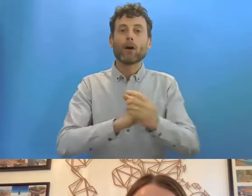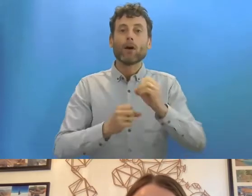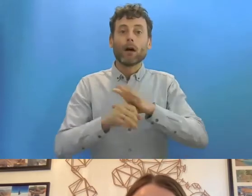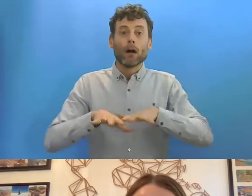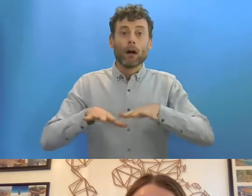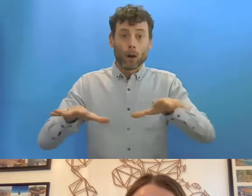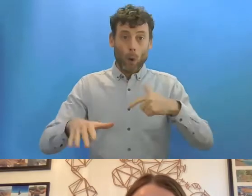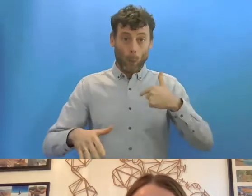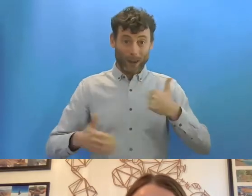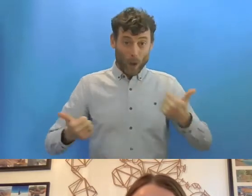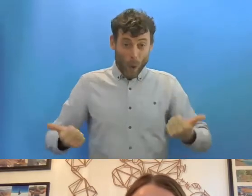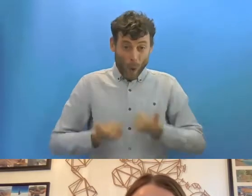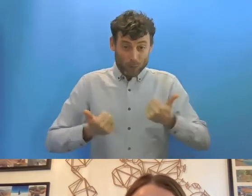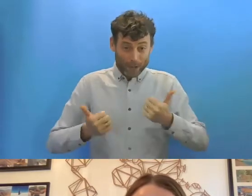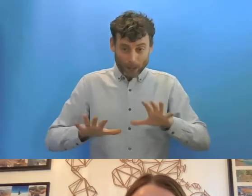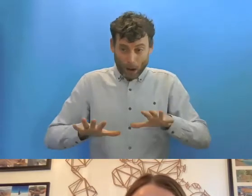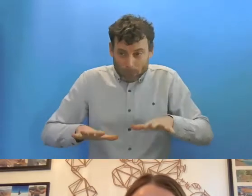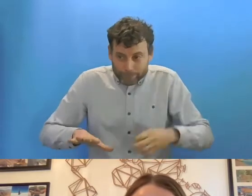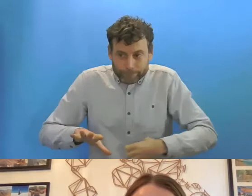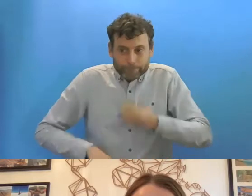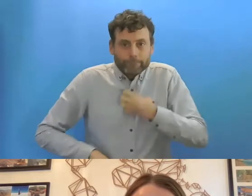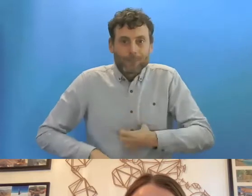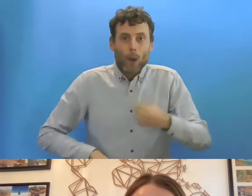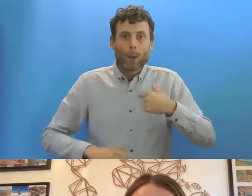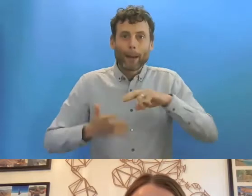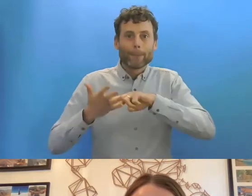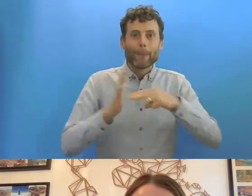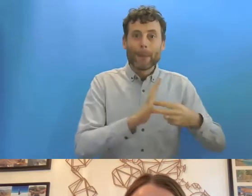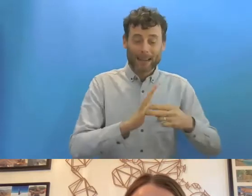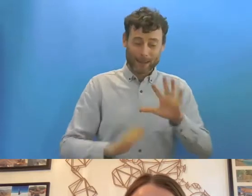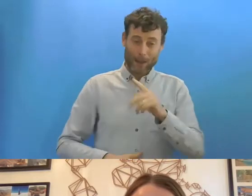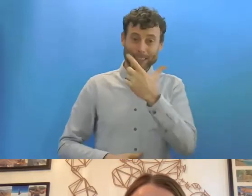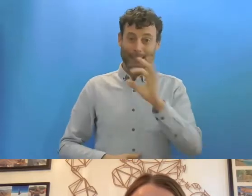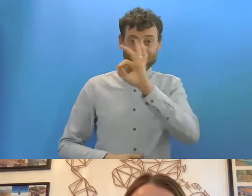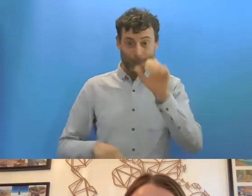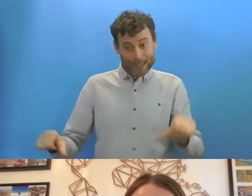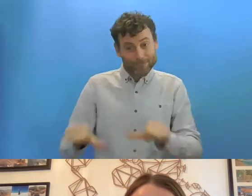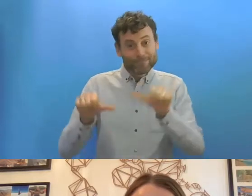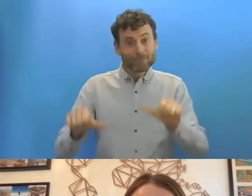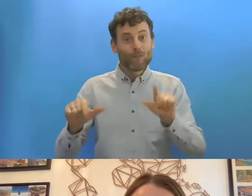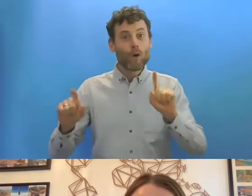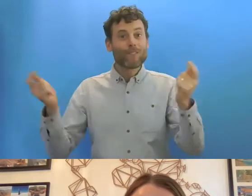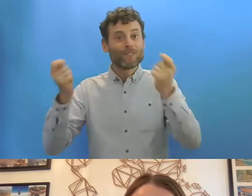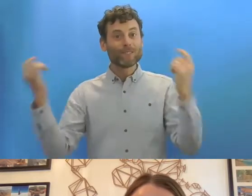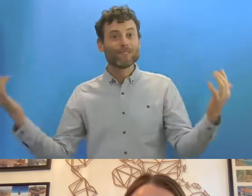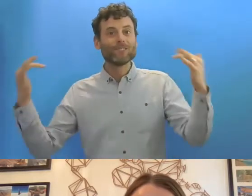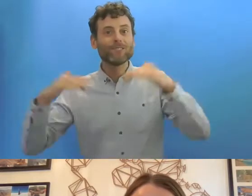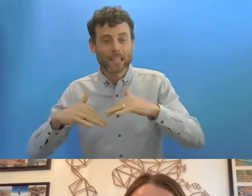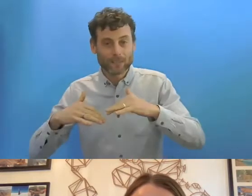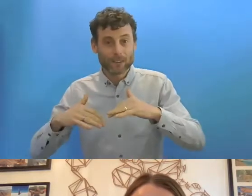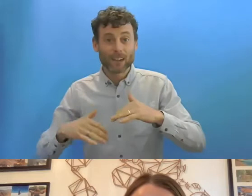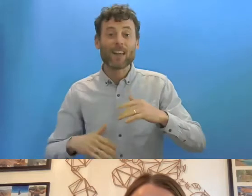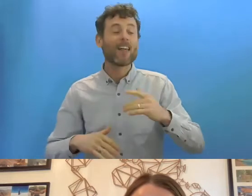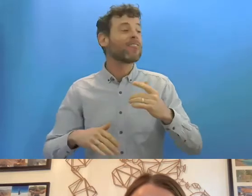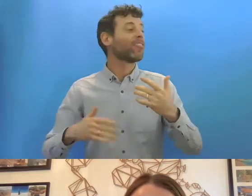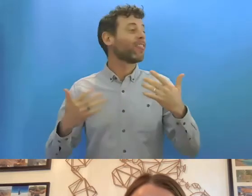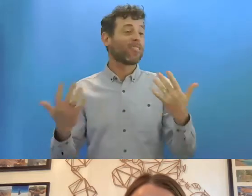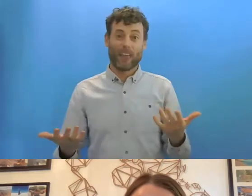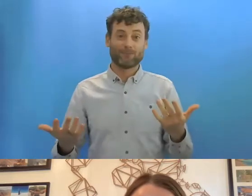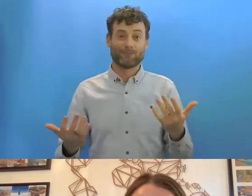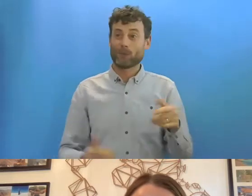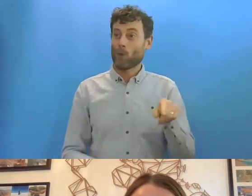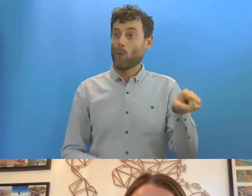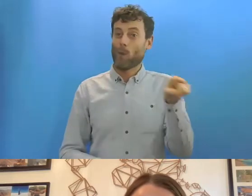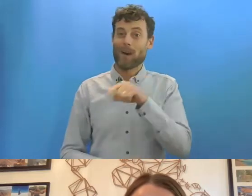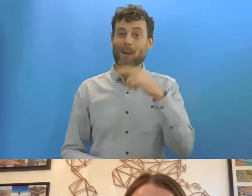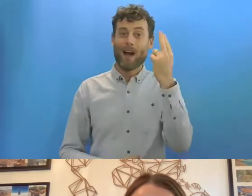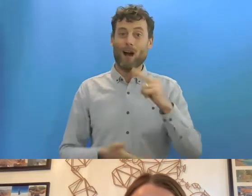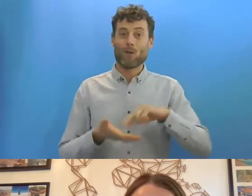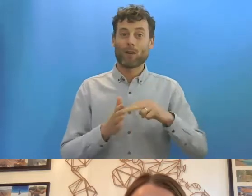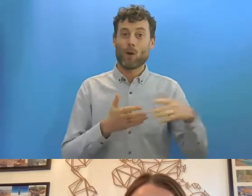we were about 70% of the way there of programming an in-person festival in September,